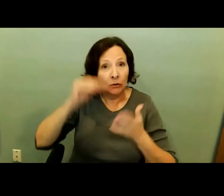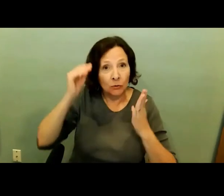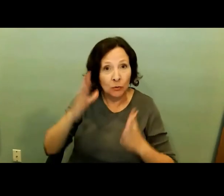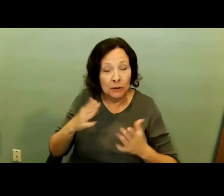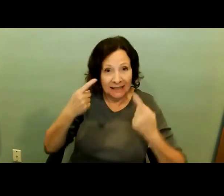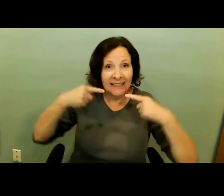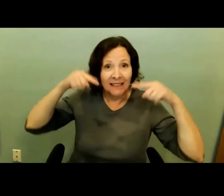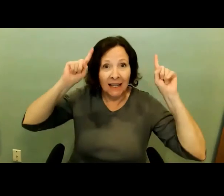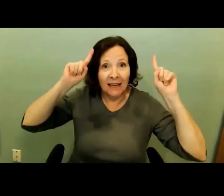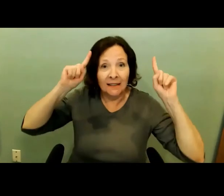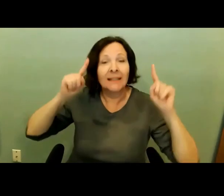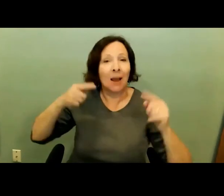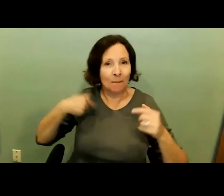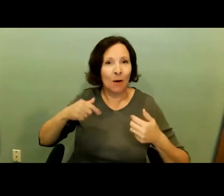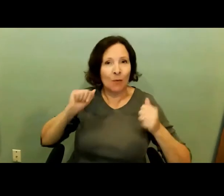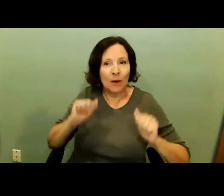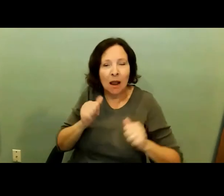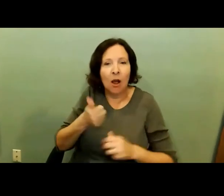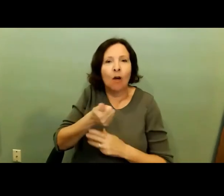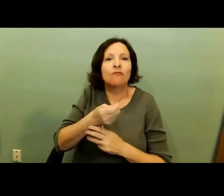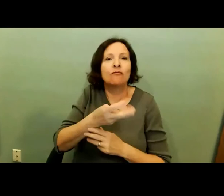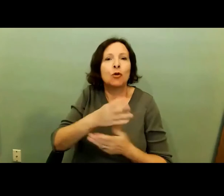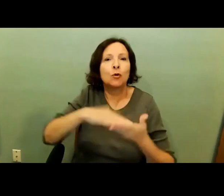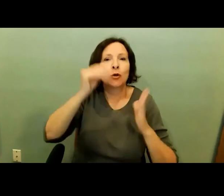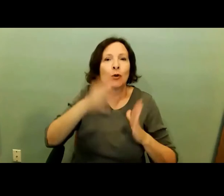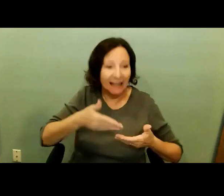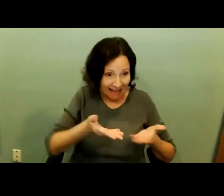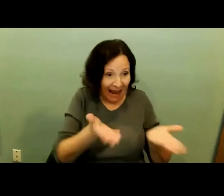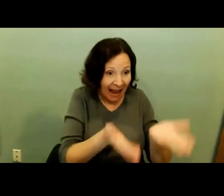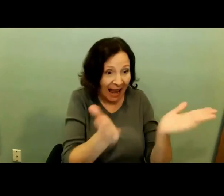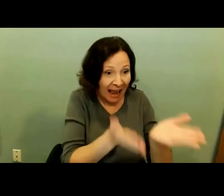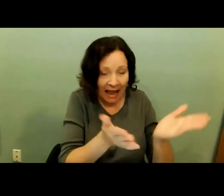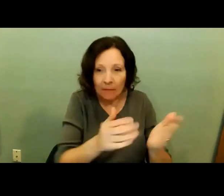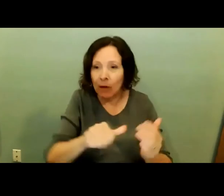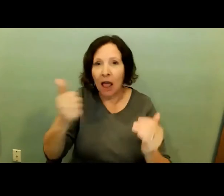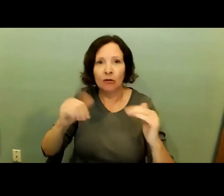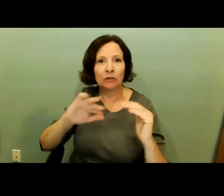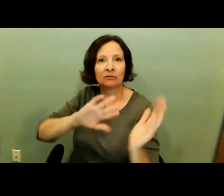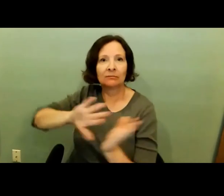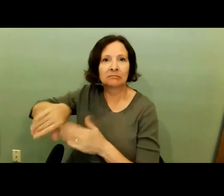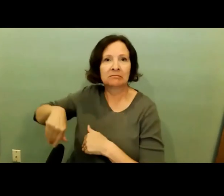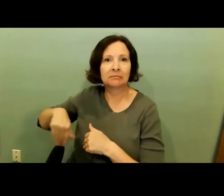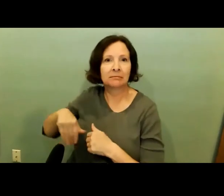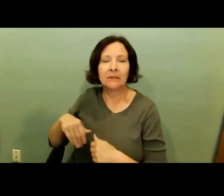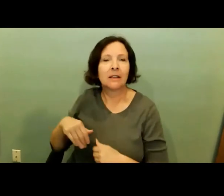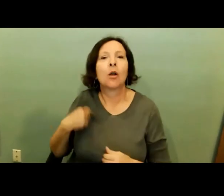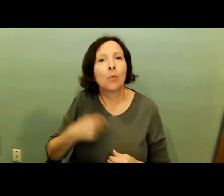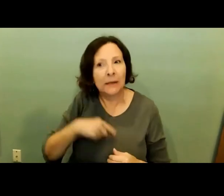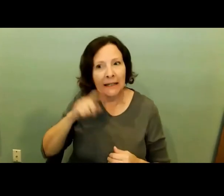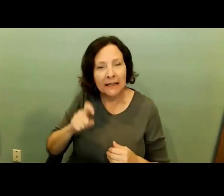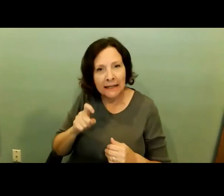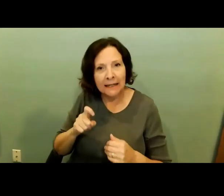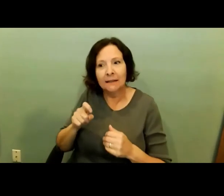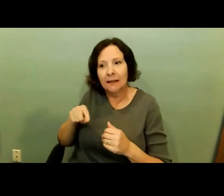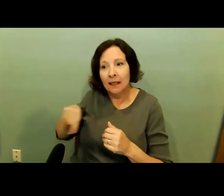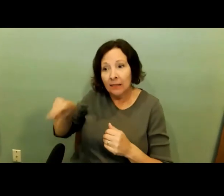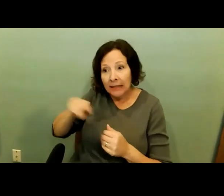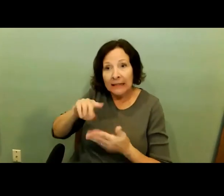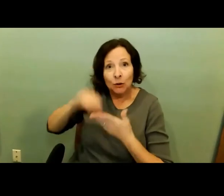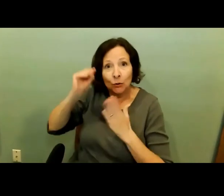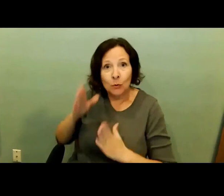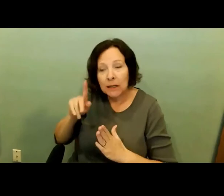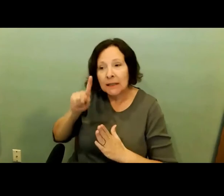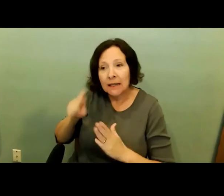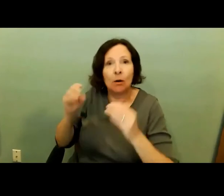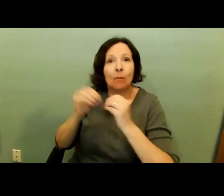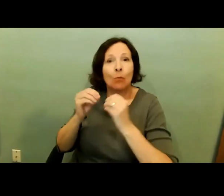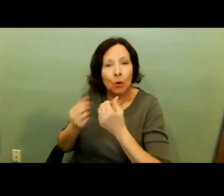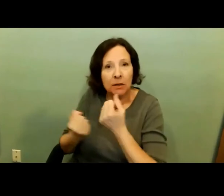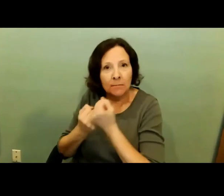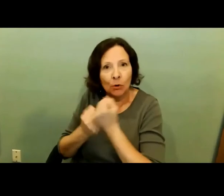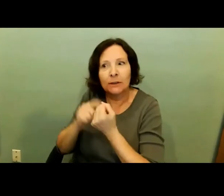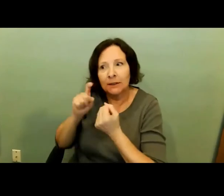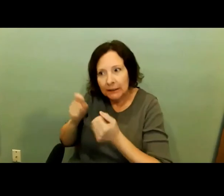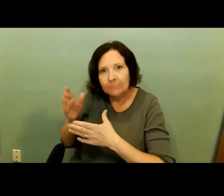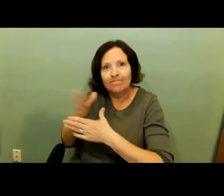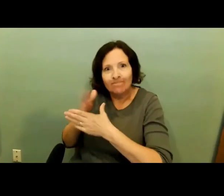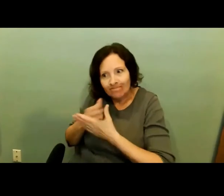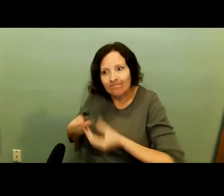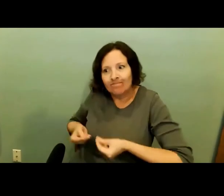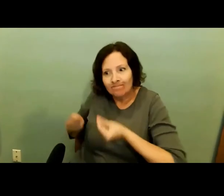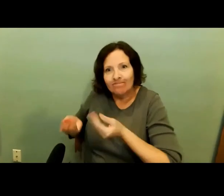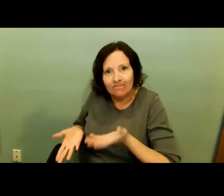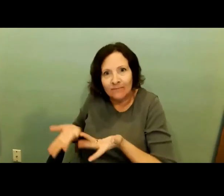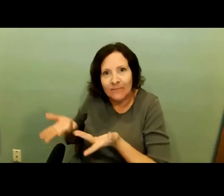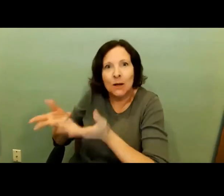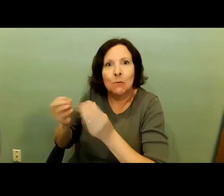We need to do more to transform institutions to ensure equity. We are looking for broader change